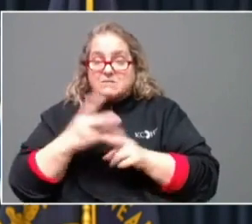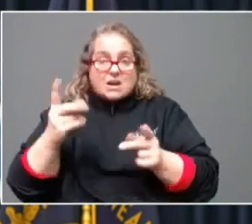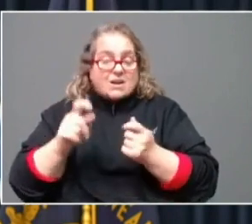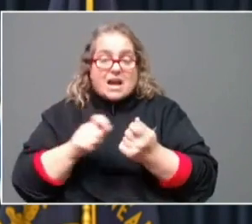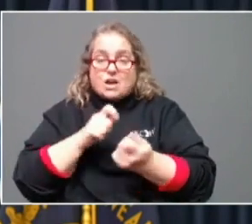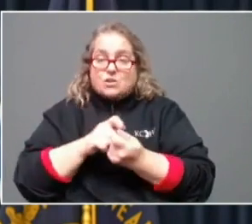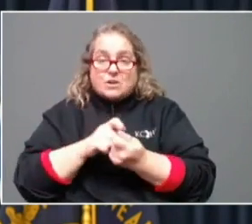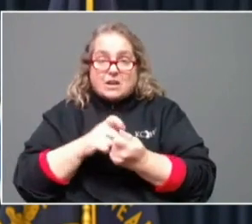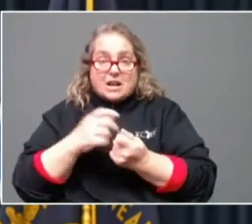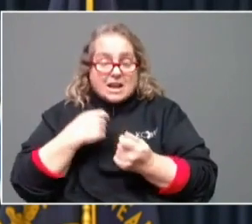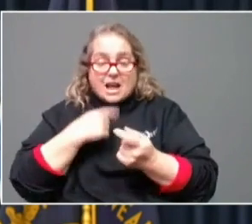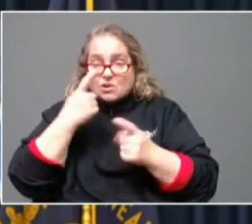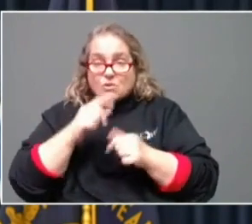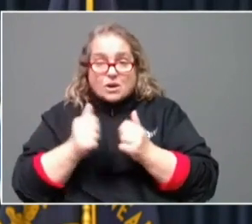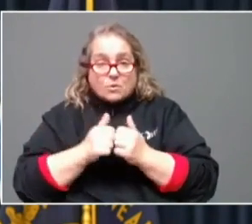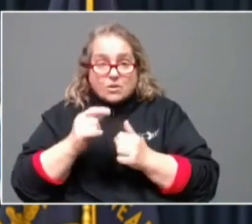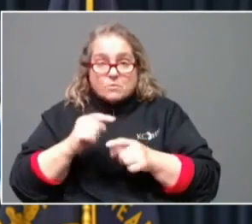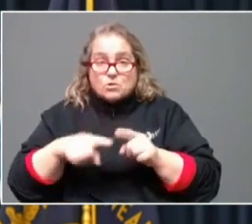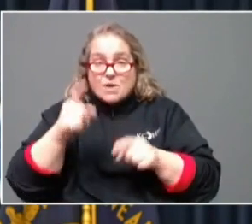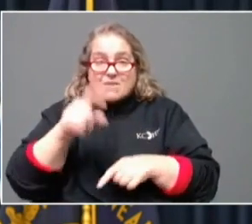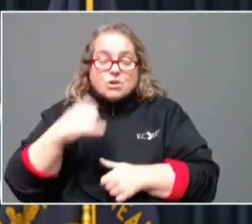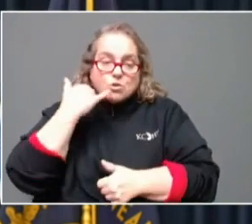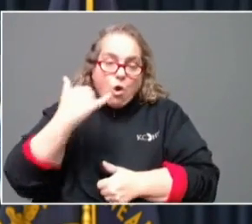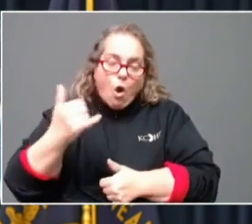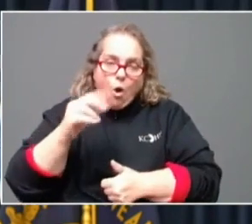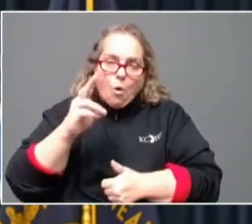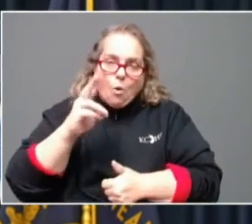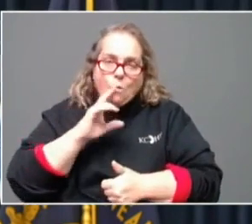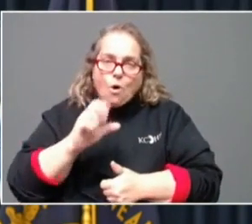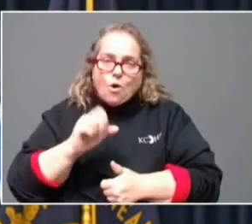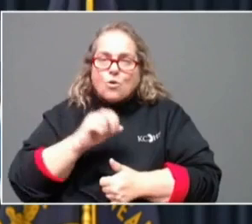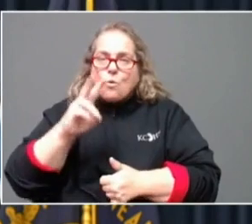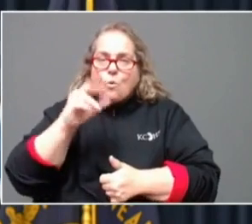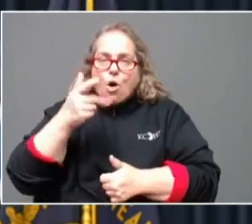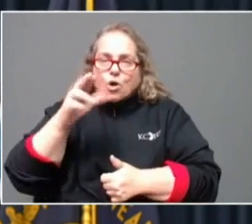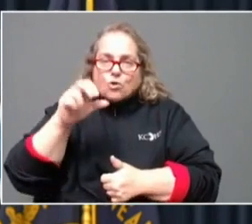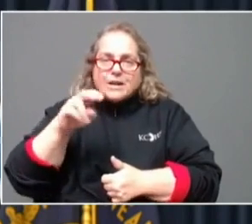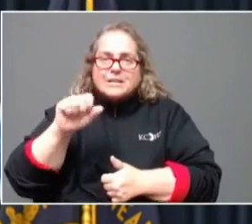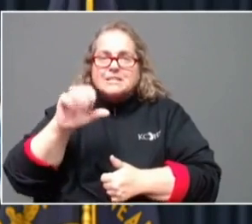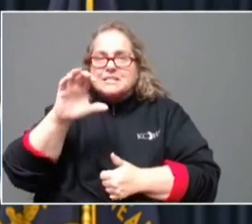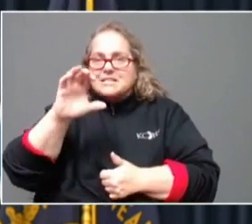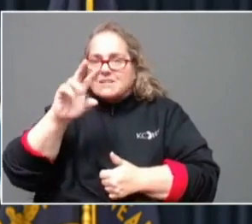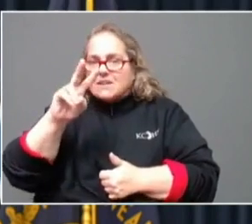you'd have to call Walgreens CVS Kroger walmart um, amazon and everyone else